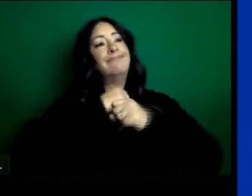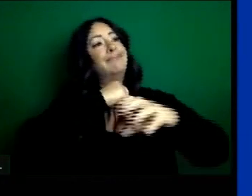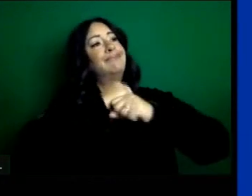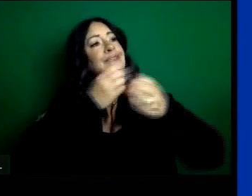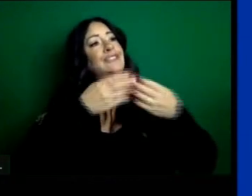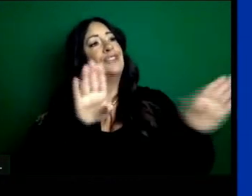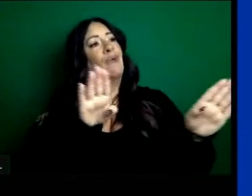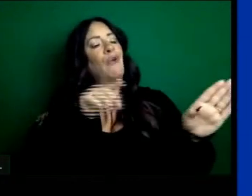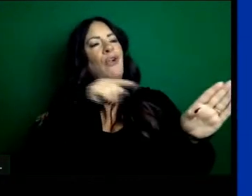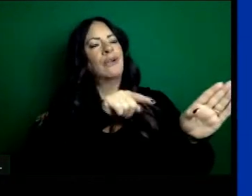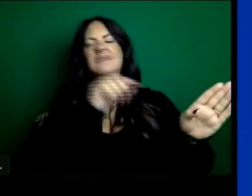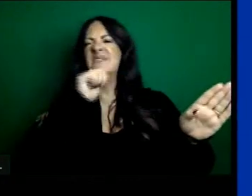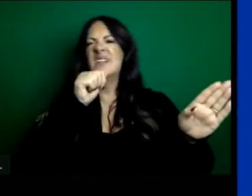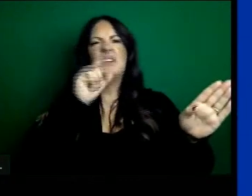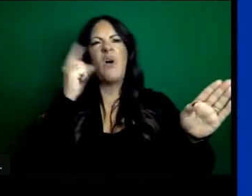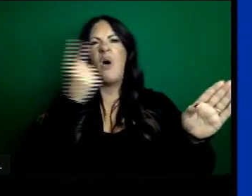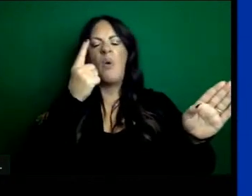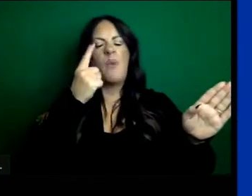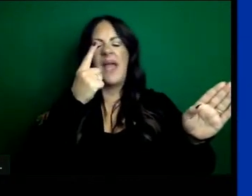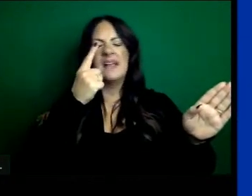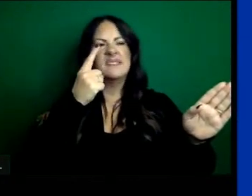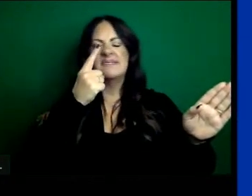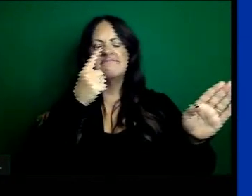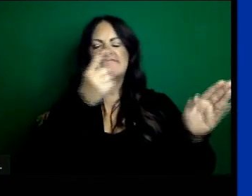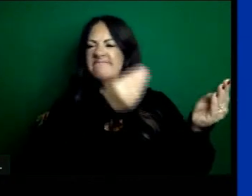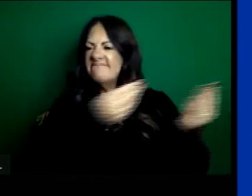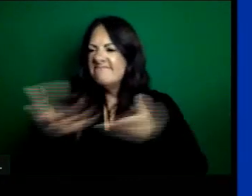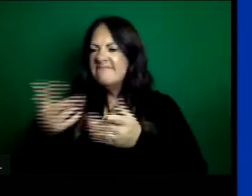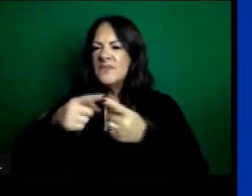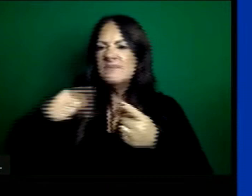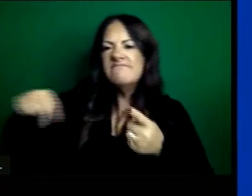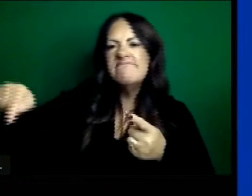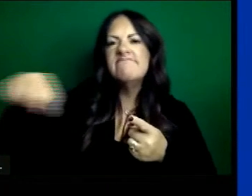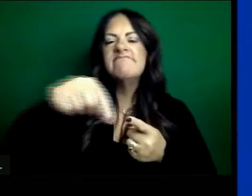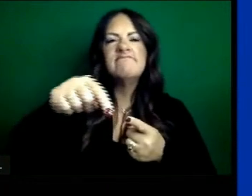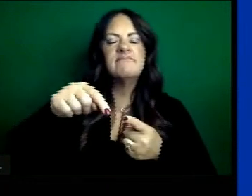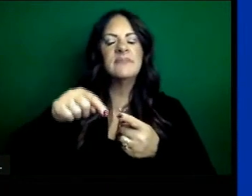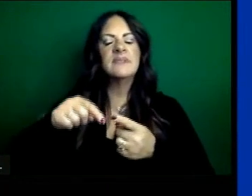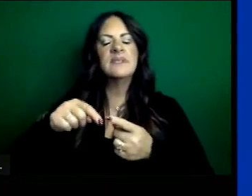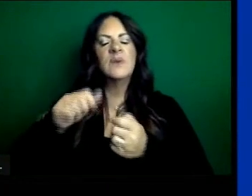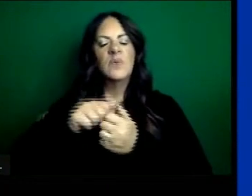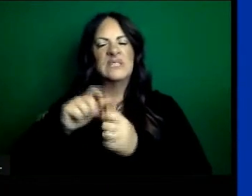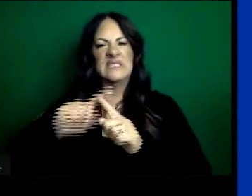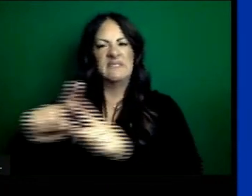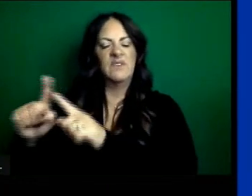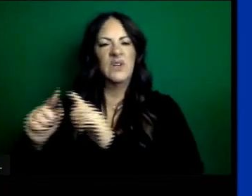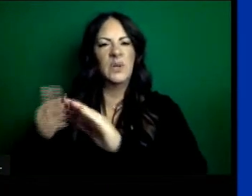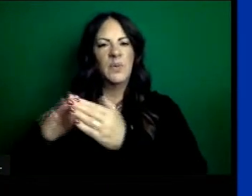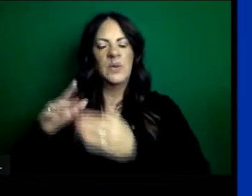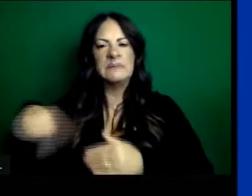CONTINUING ON THIS FRONT, PUBLIC EDUCATION CAMPAIGNS,